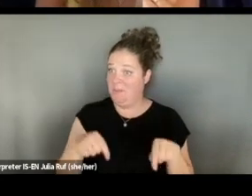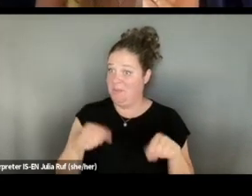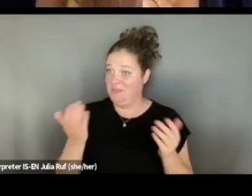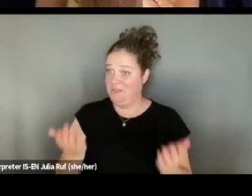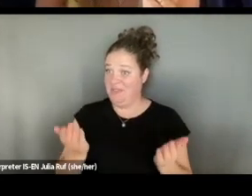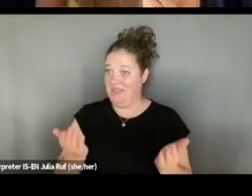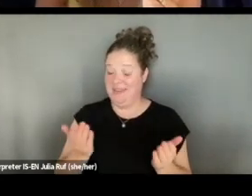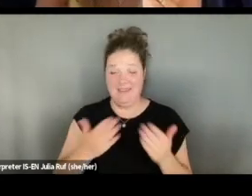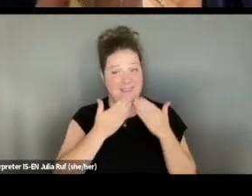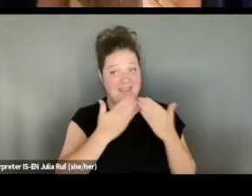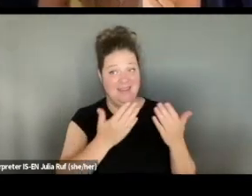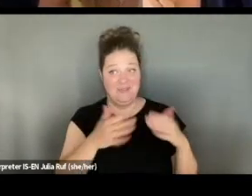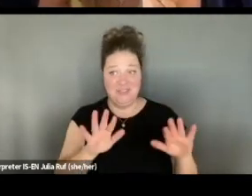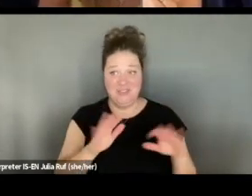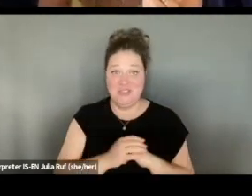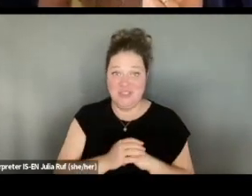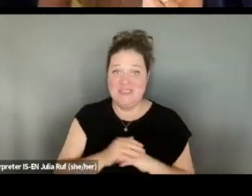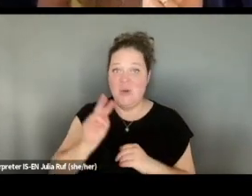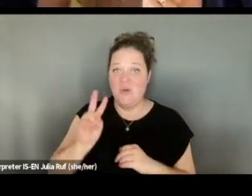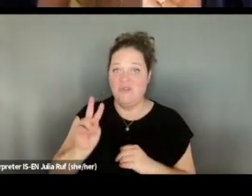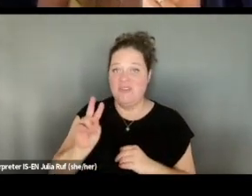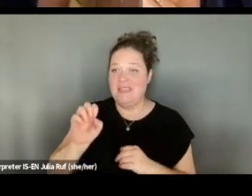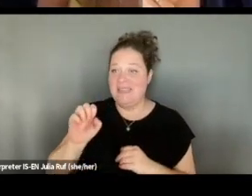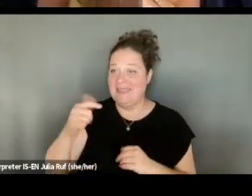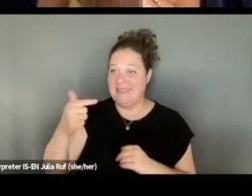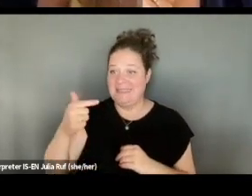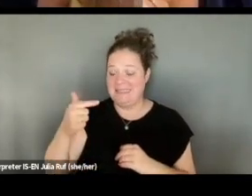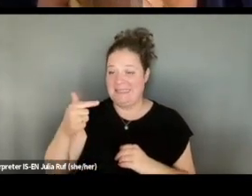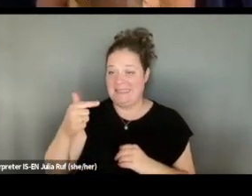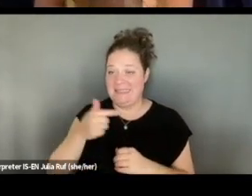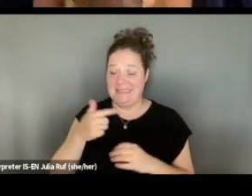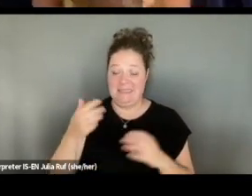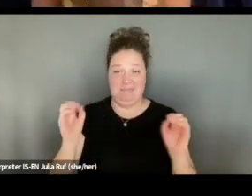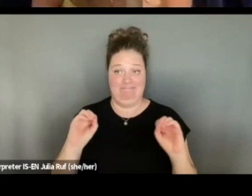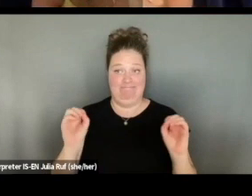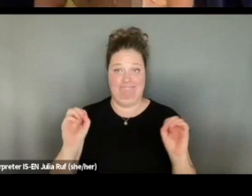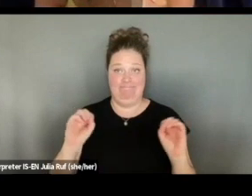Thank you. So, we have no VET